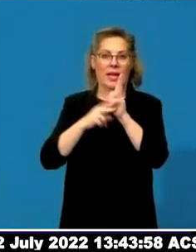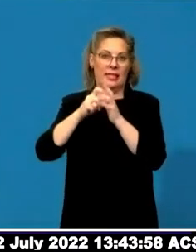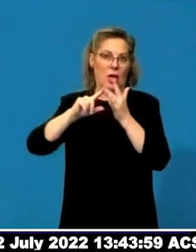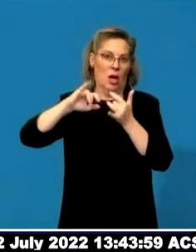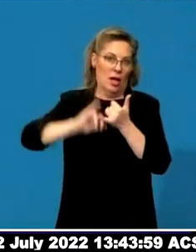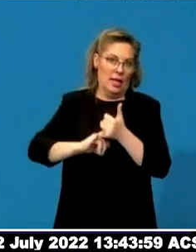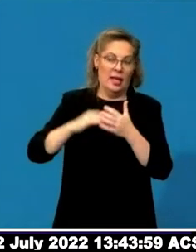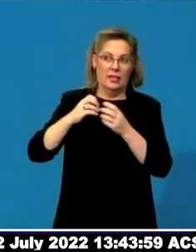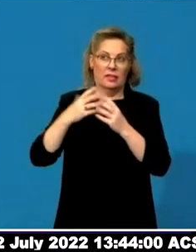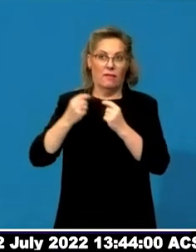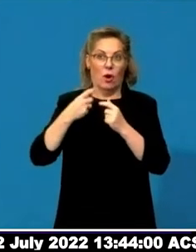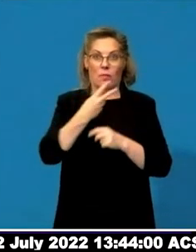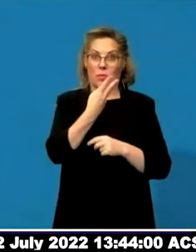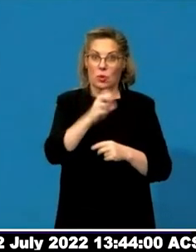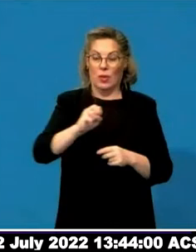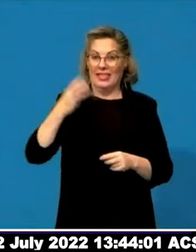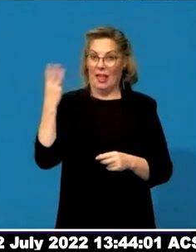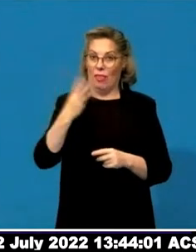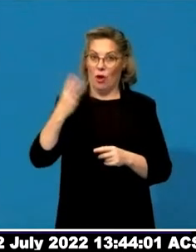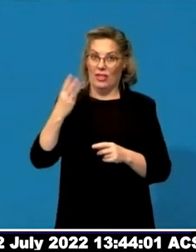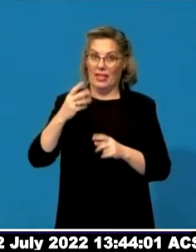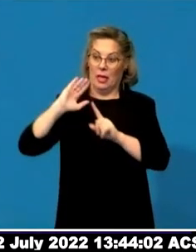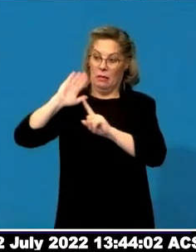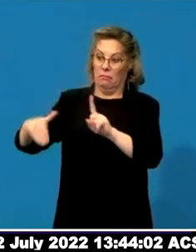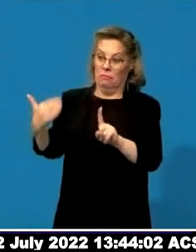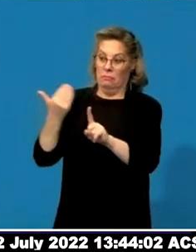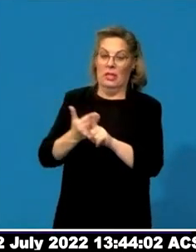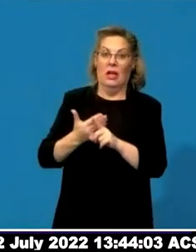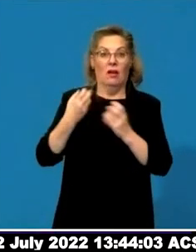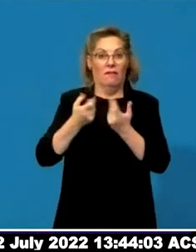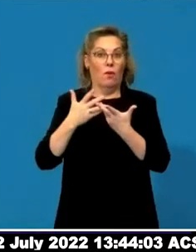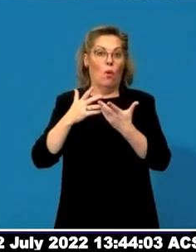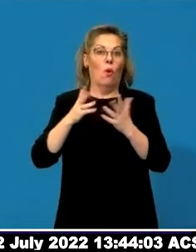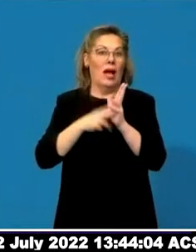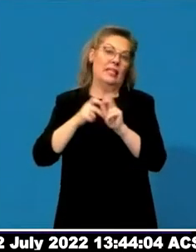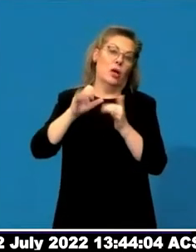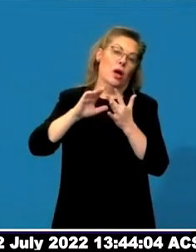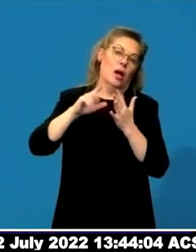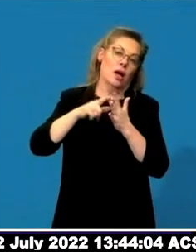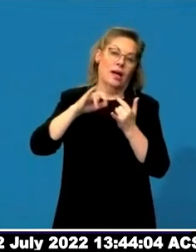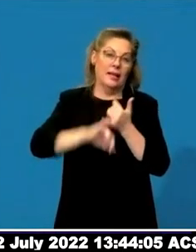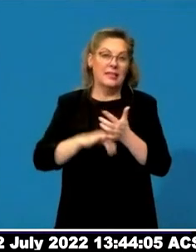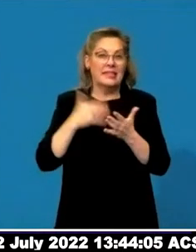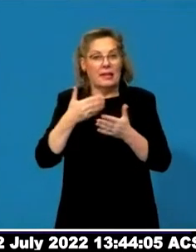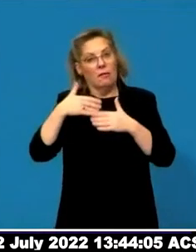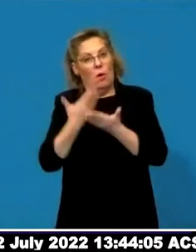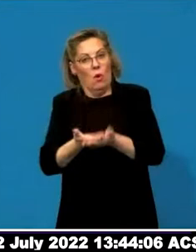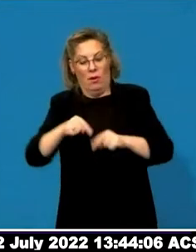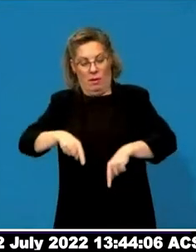So it's taken a long time to start putting appropriate goals in.